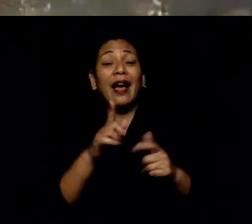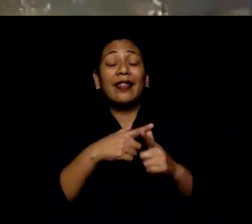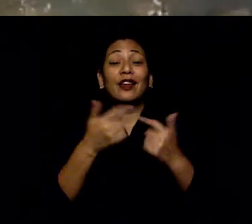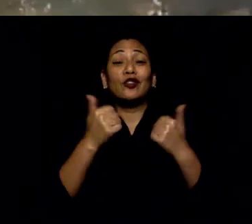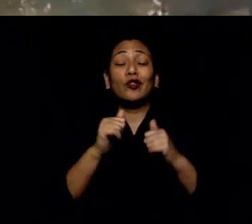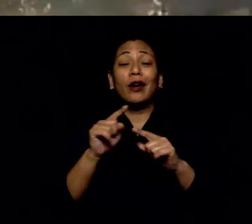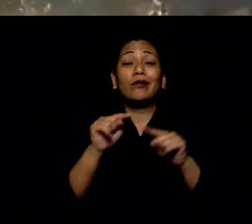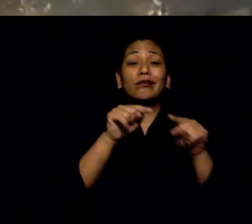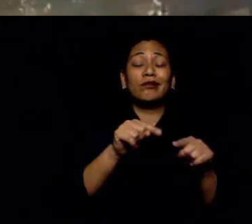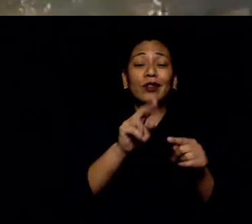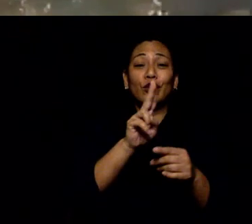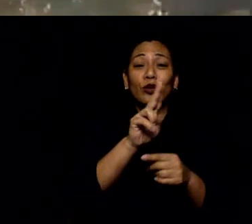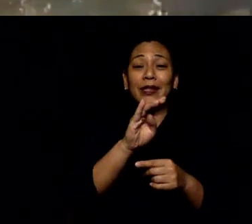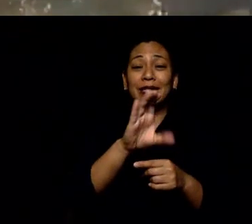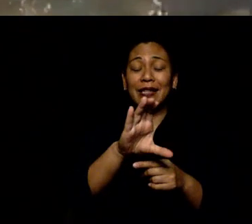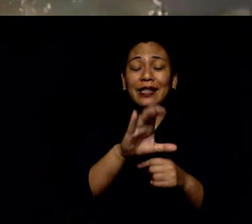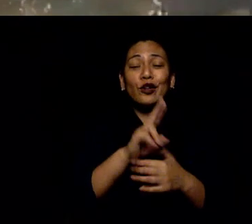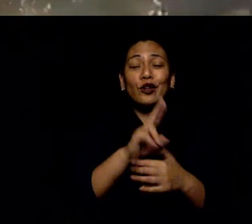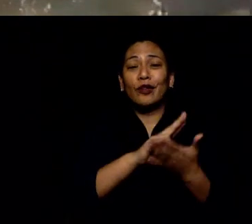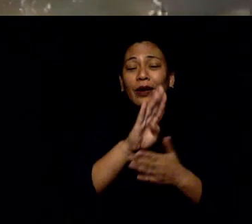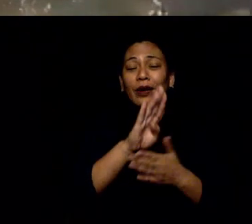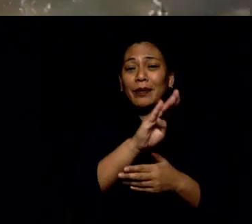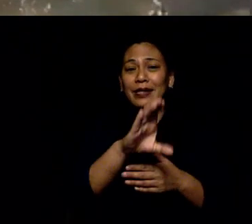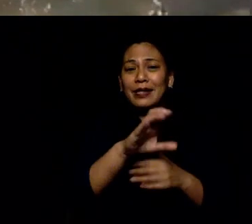I had to do it outside of the economics department because the economics